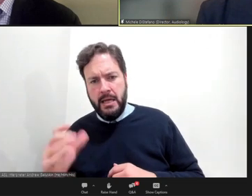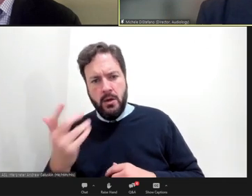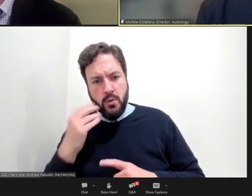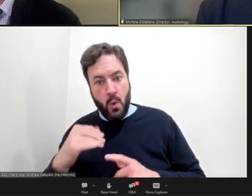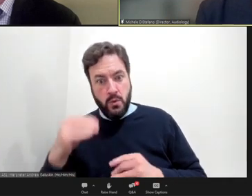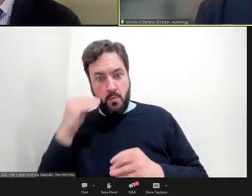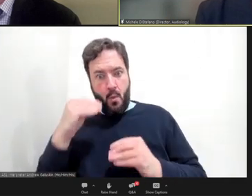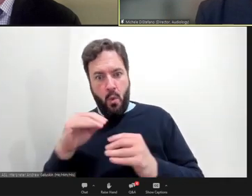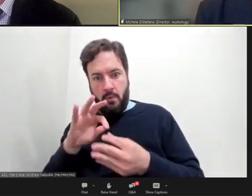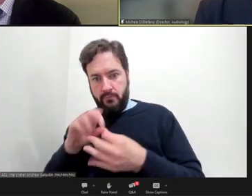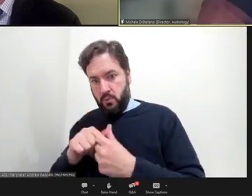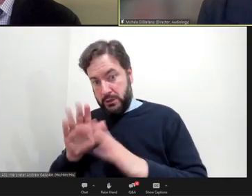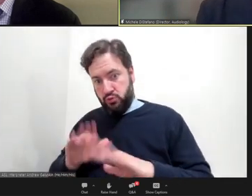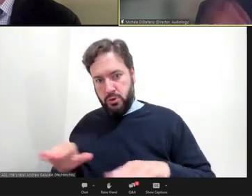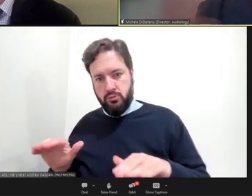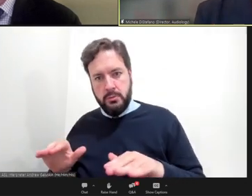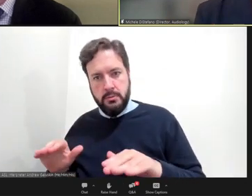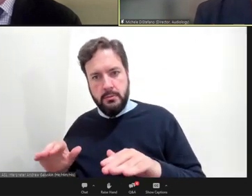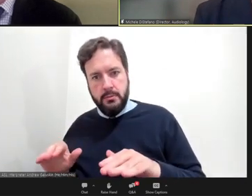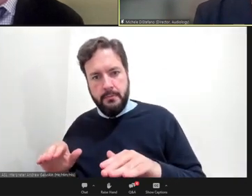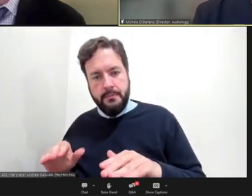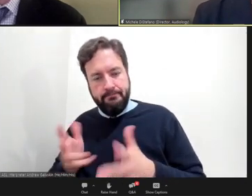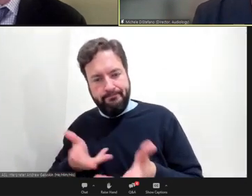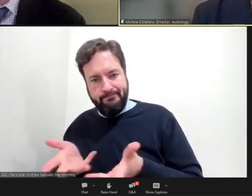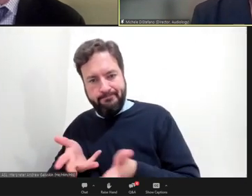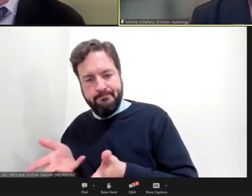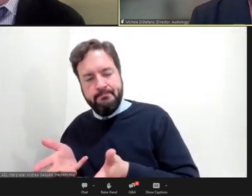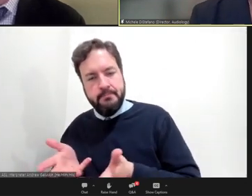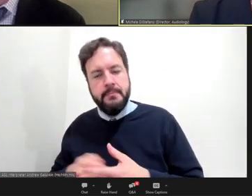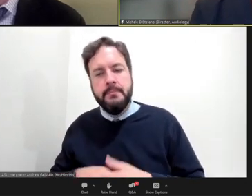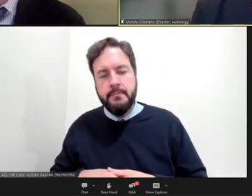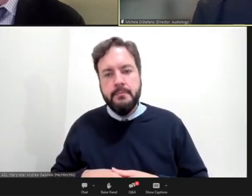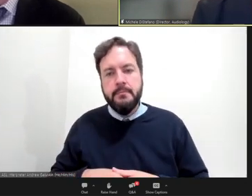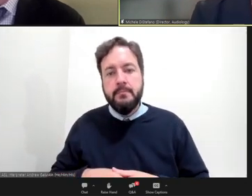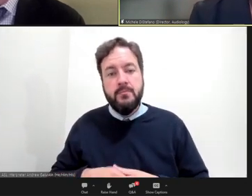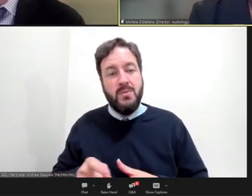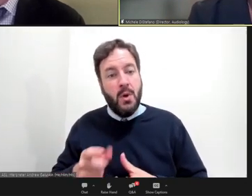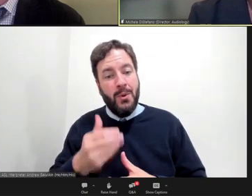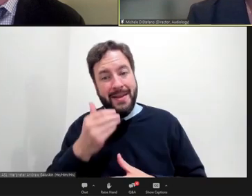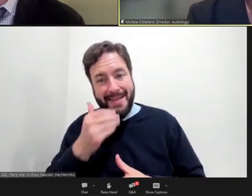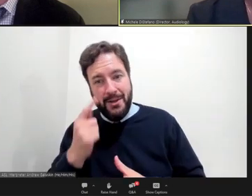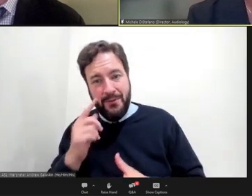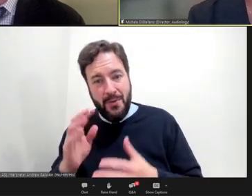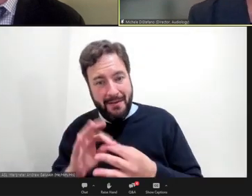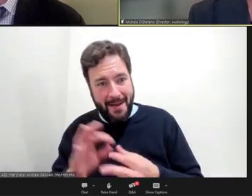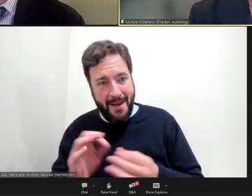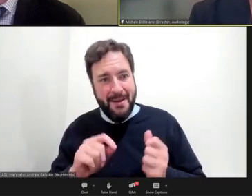adult and dealing with adult issues. So I appreciate you saying that, Dr. Friedmann.